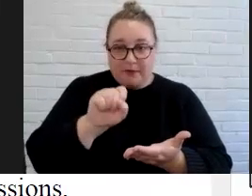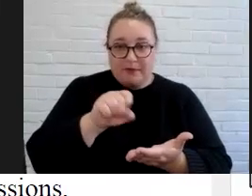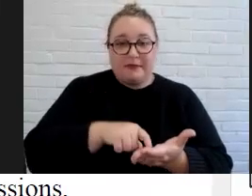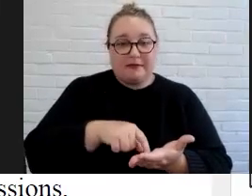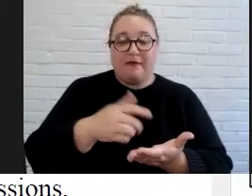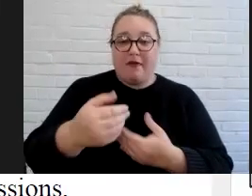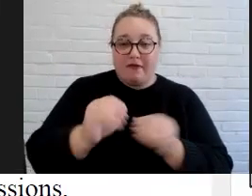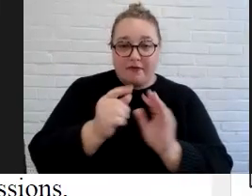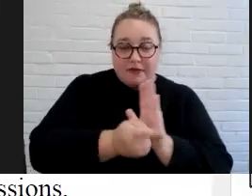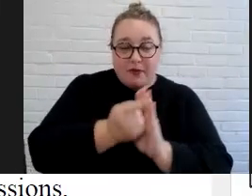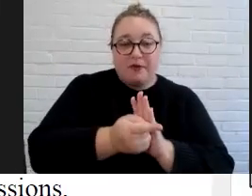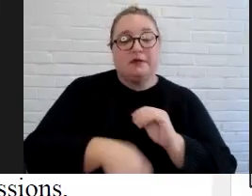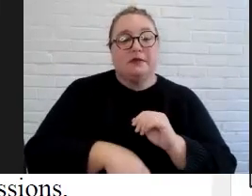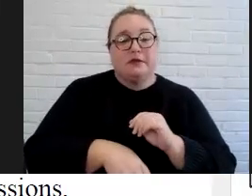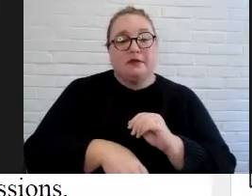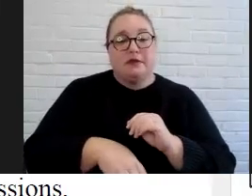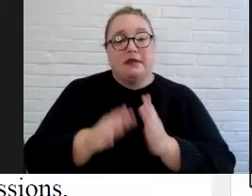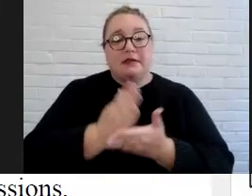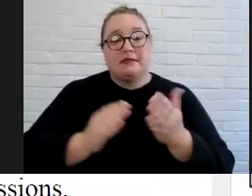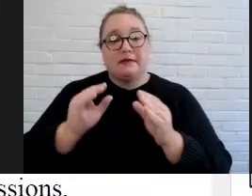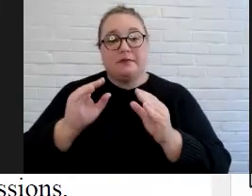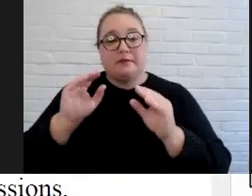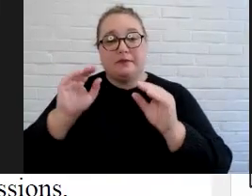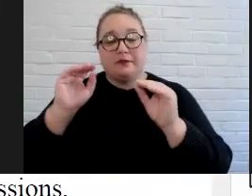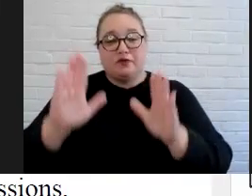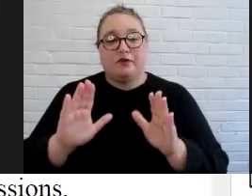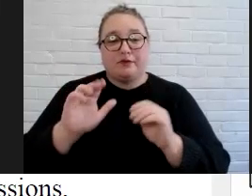even though their classes are asynchronous, they have some kind of a, you know, weekly